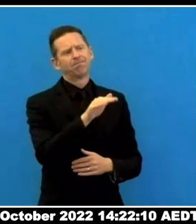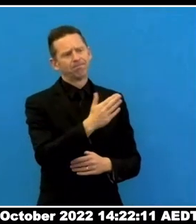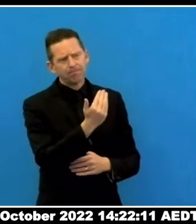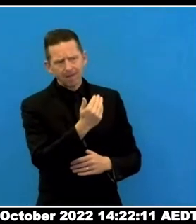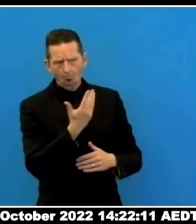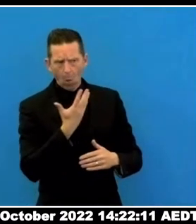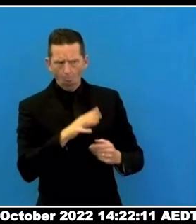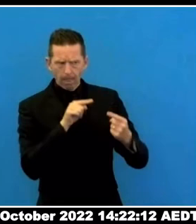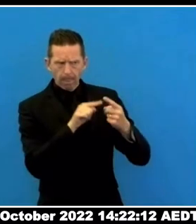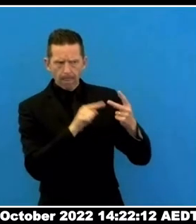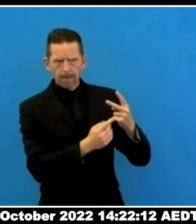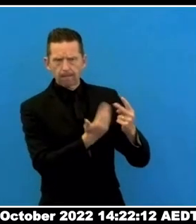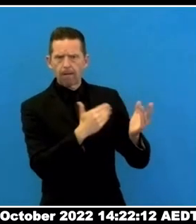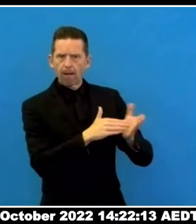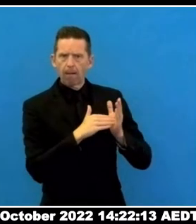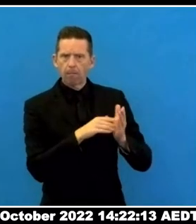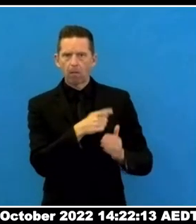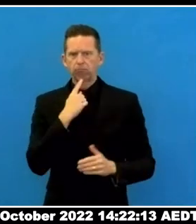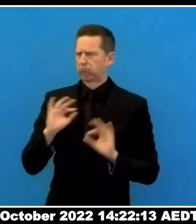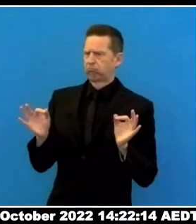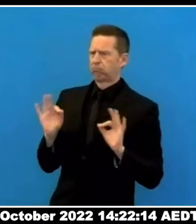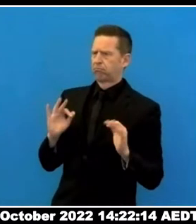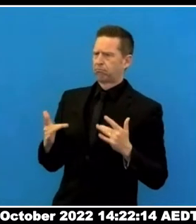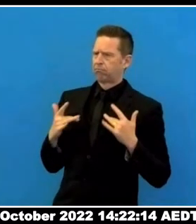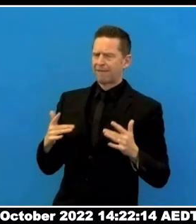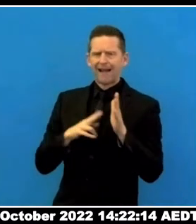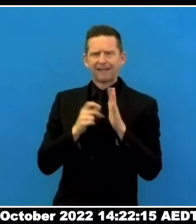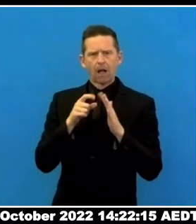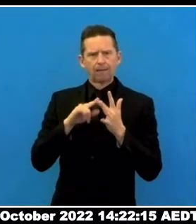but they tell me it's not something the NDIS can support.